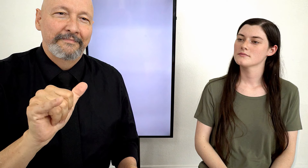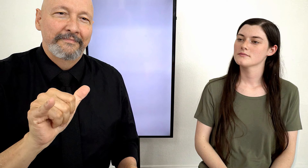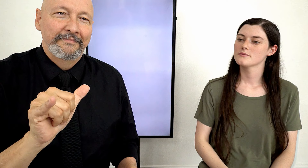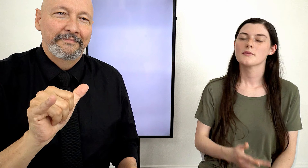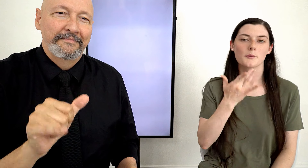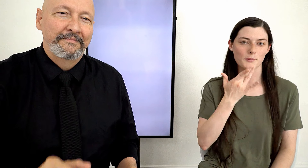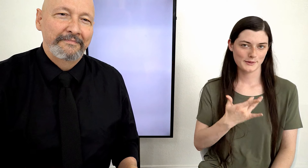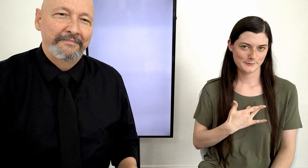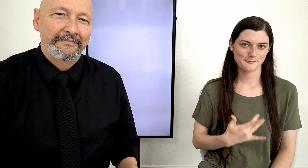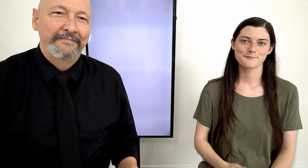birthday